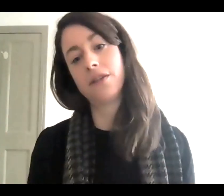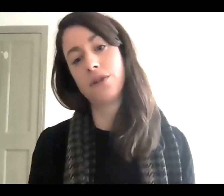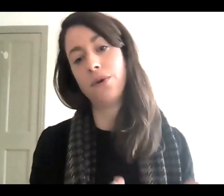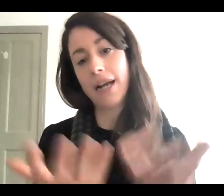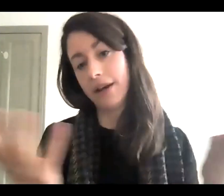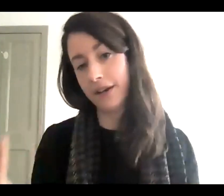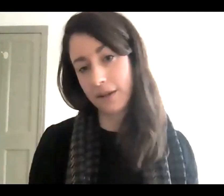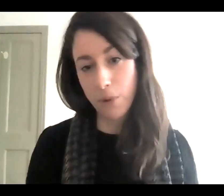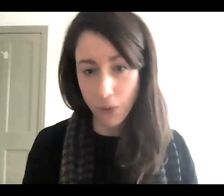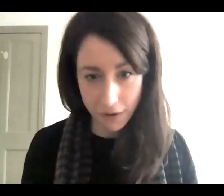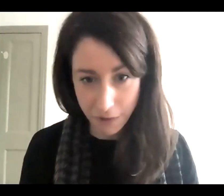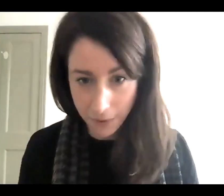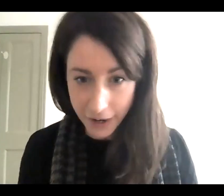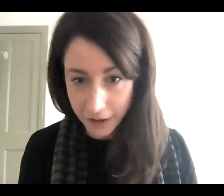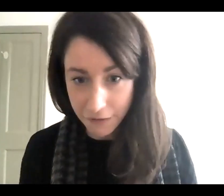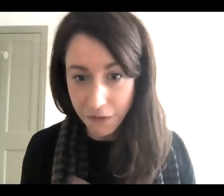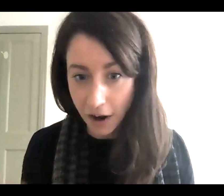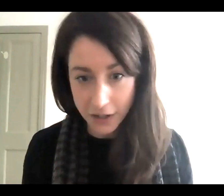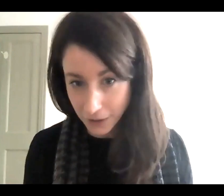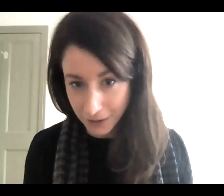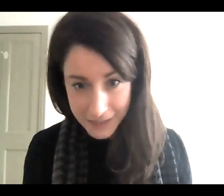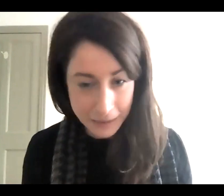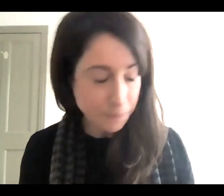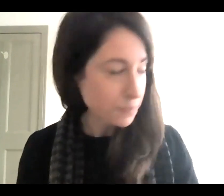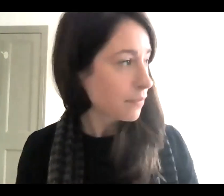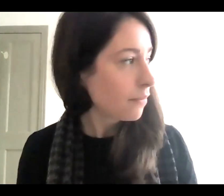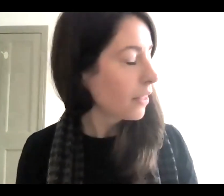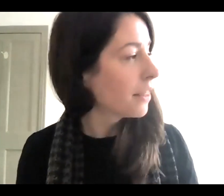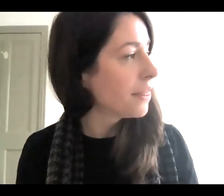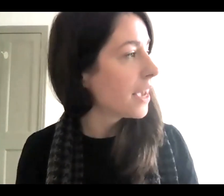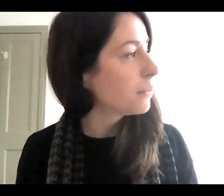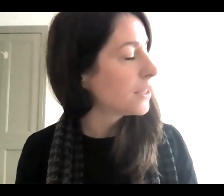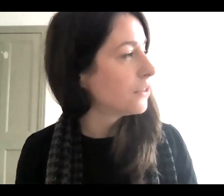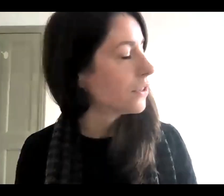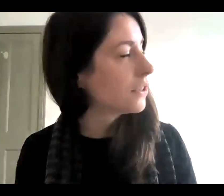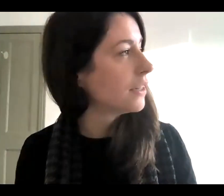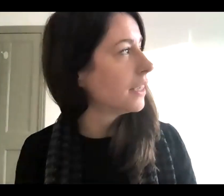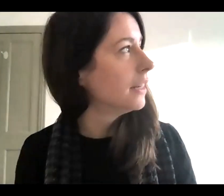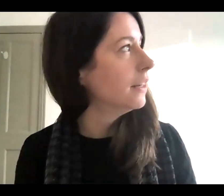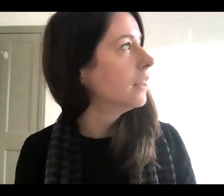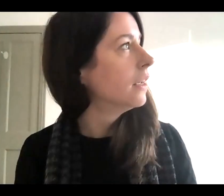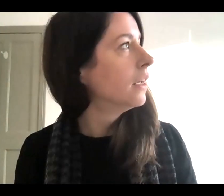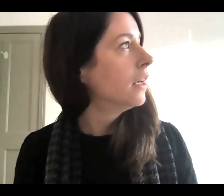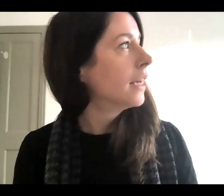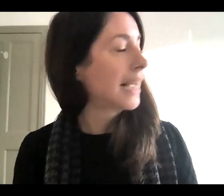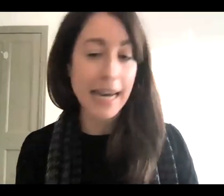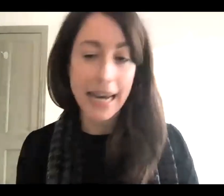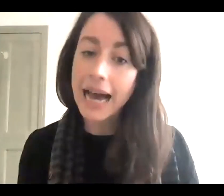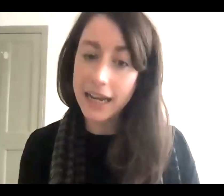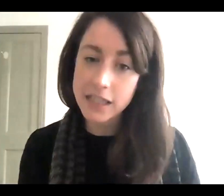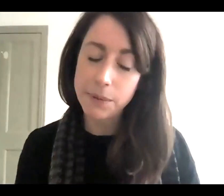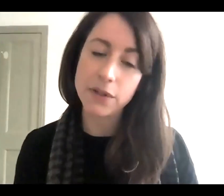the soil and it is born from a kind of fossils. And then I was interested in glass because